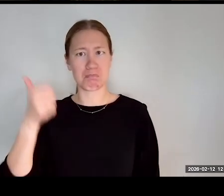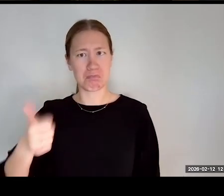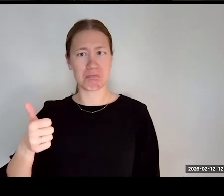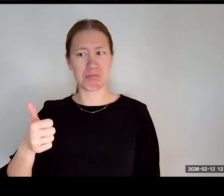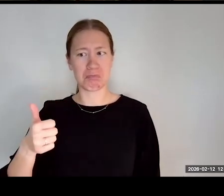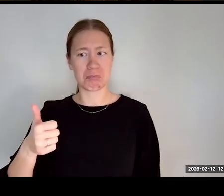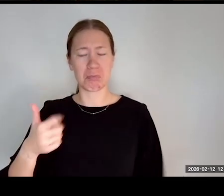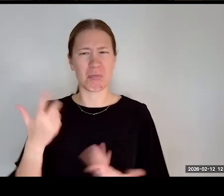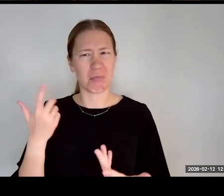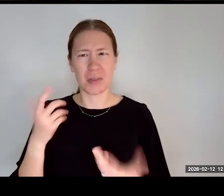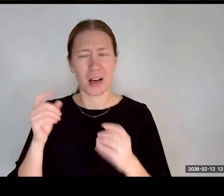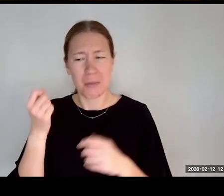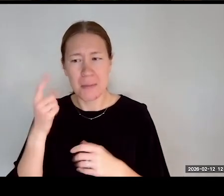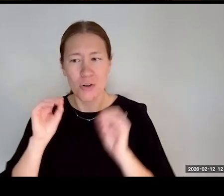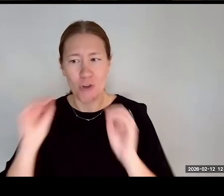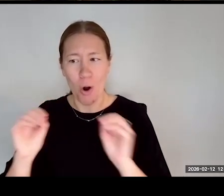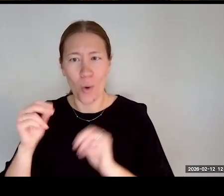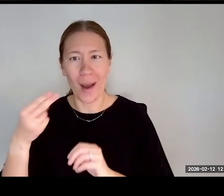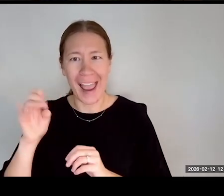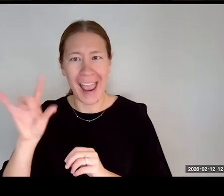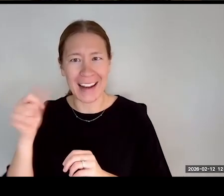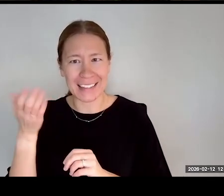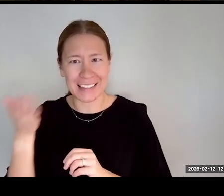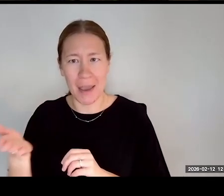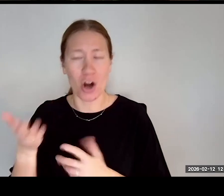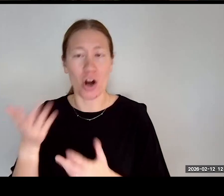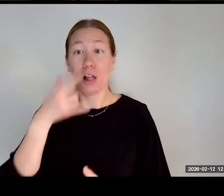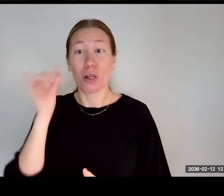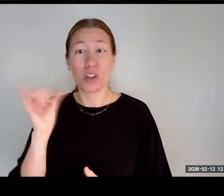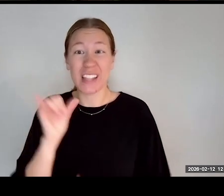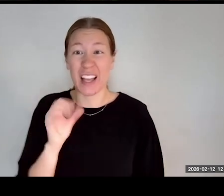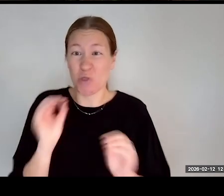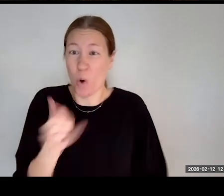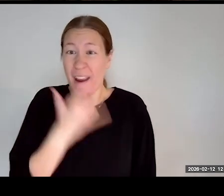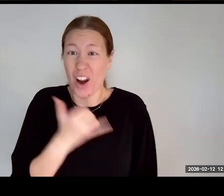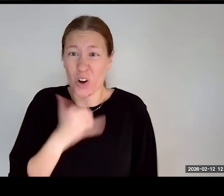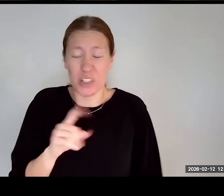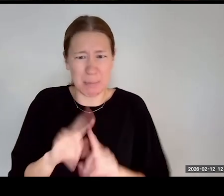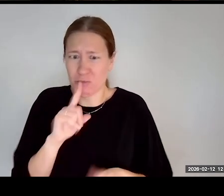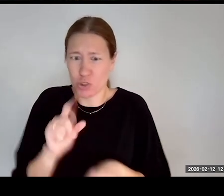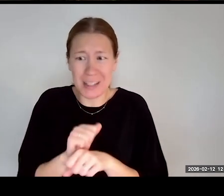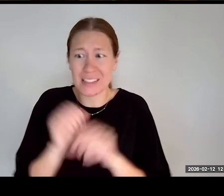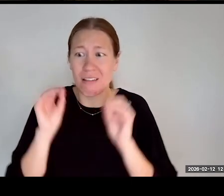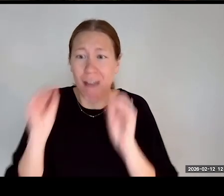It looks like, oh, I don't have any heading errors, but in fact it's because I have no headings to help with navigation. So the accessibility assistant is not